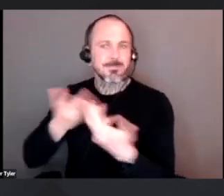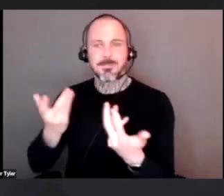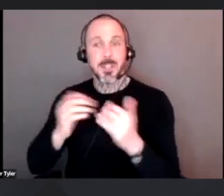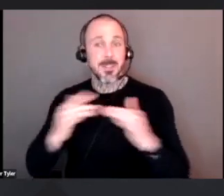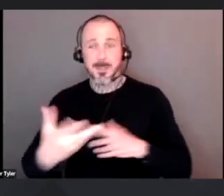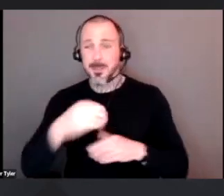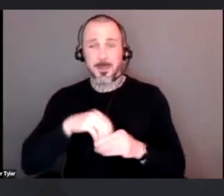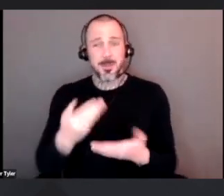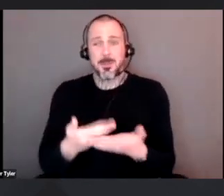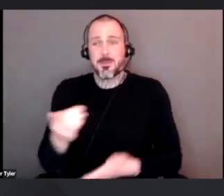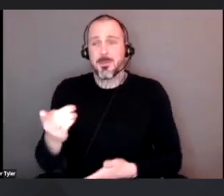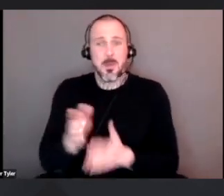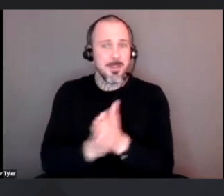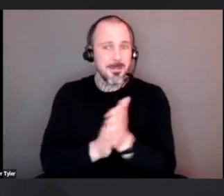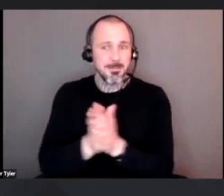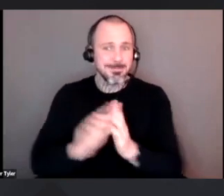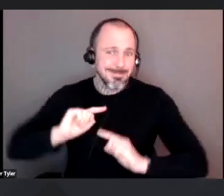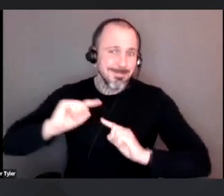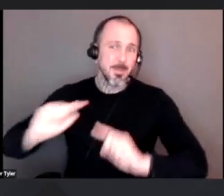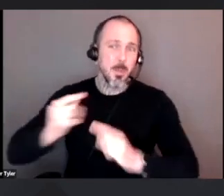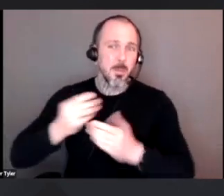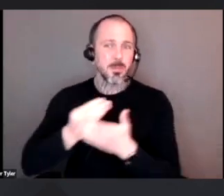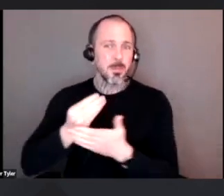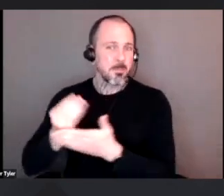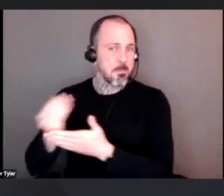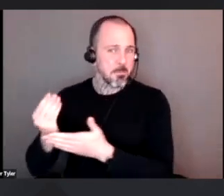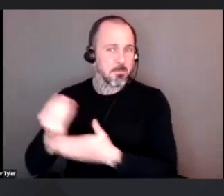"Dave, do you share your success with other franchise stores across Canada?"